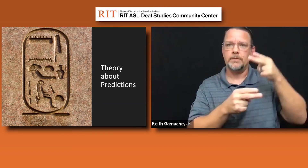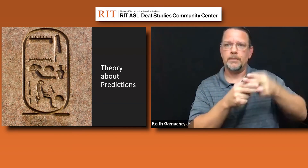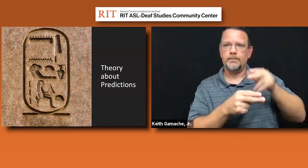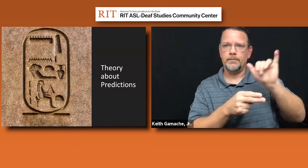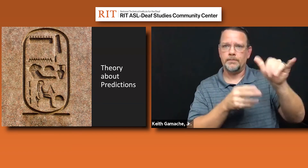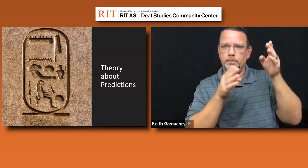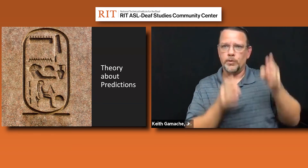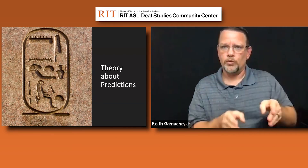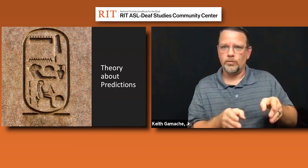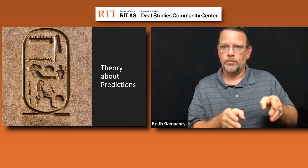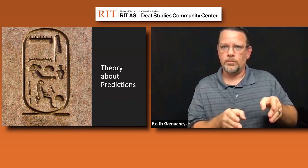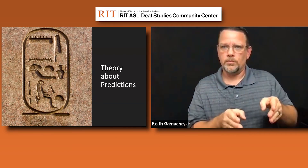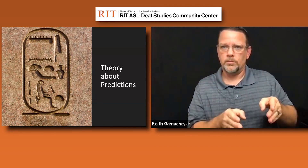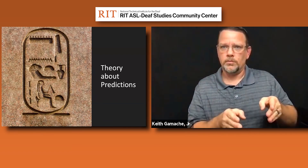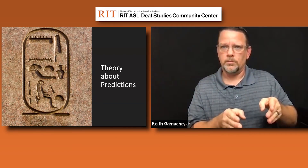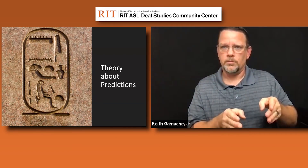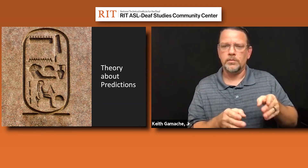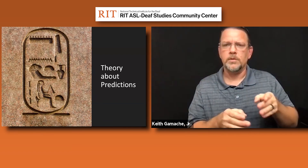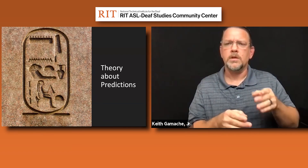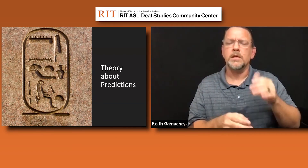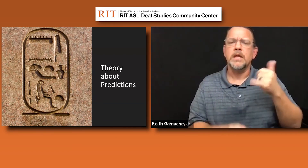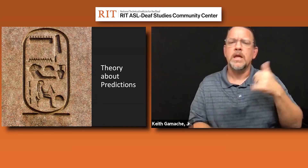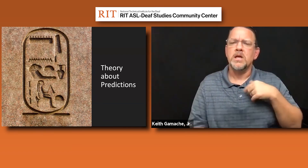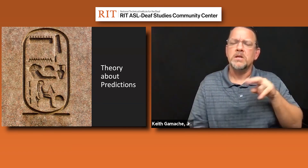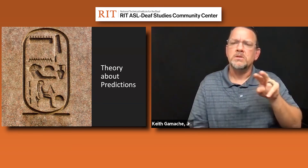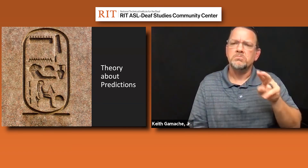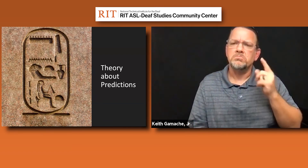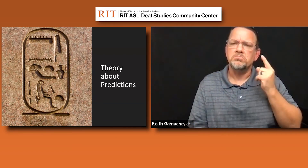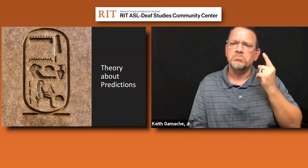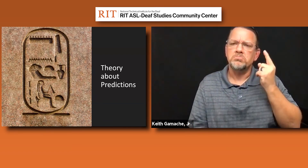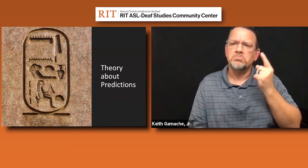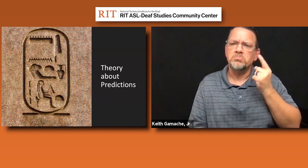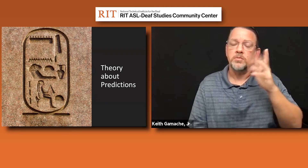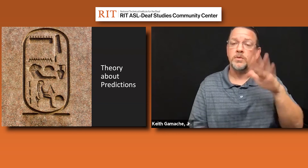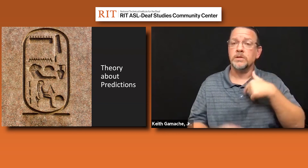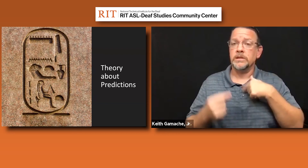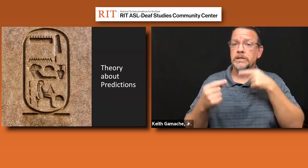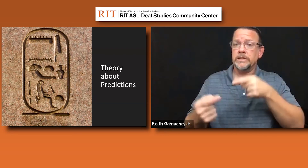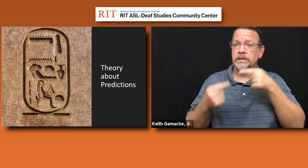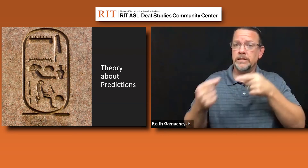or whatever you think it might mean. It's actually the pronoun or the formal name of a person,